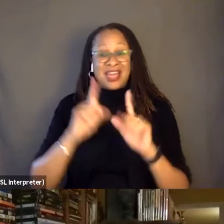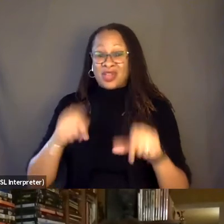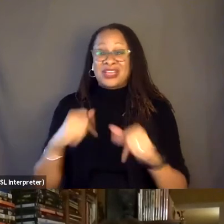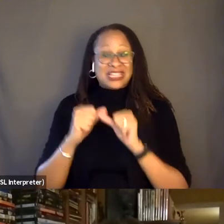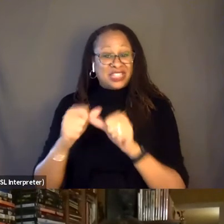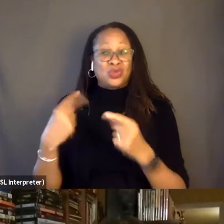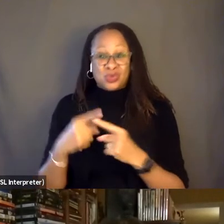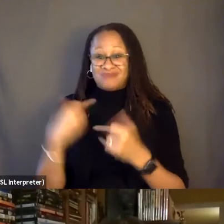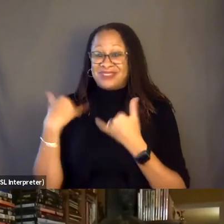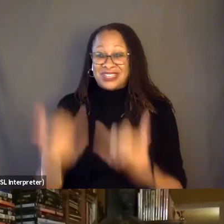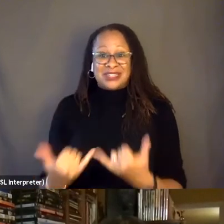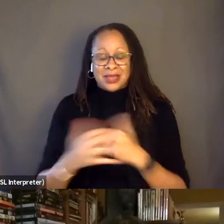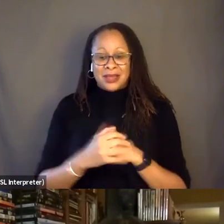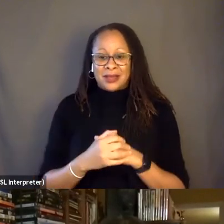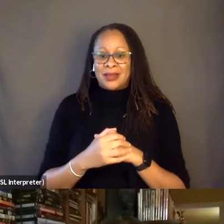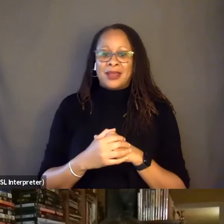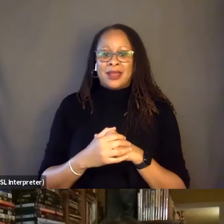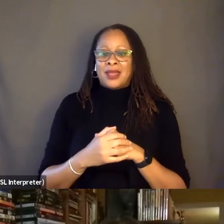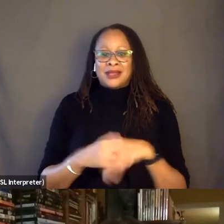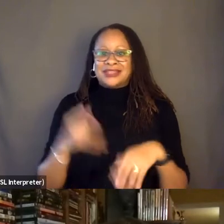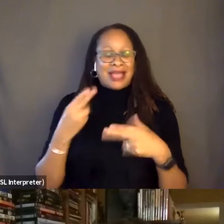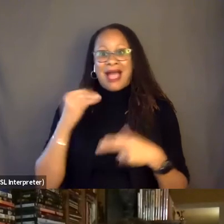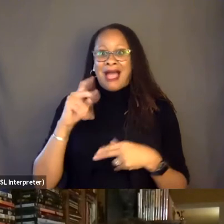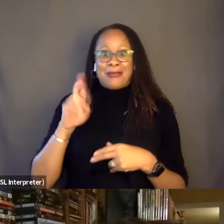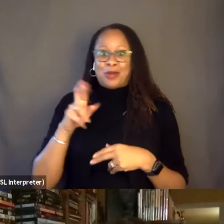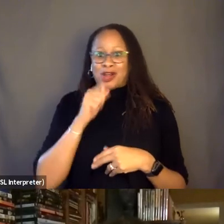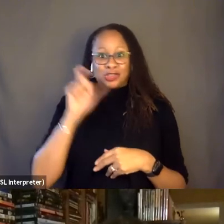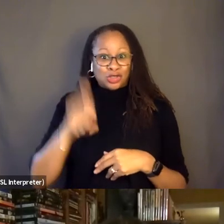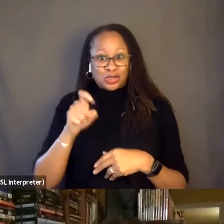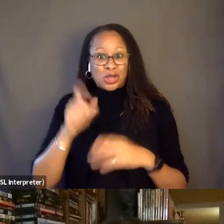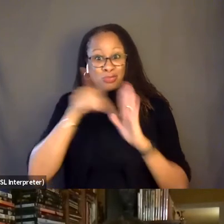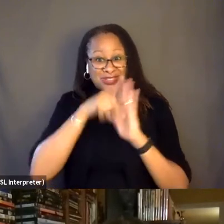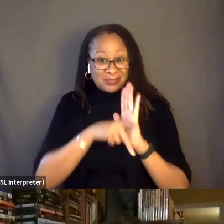if Heisenberg uncertainty principle, I was a science major, you know, this idea that the very act